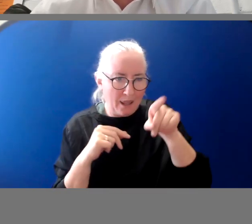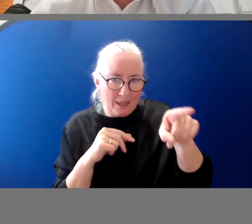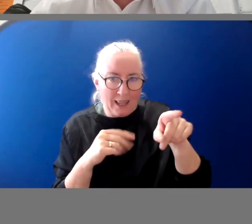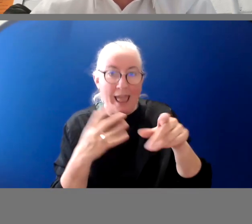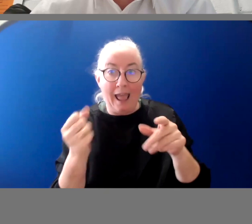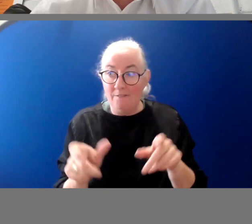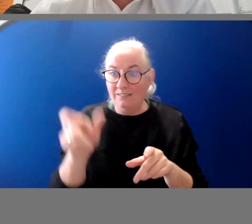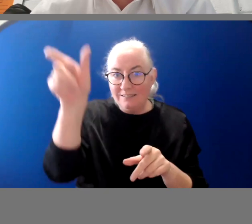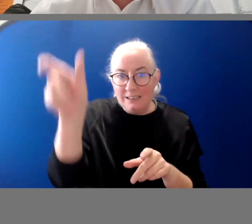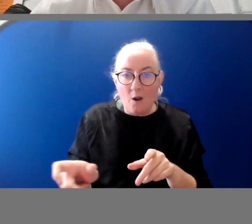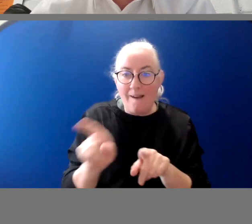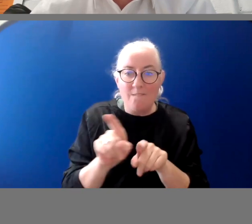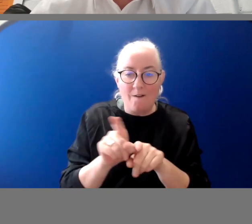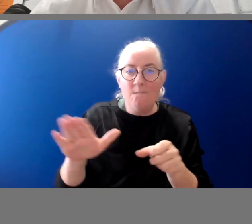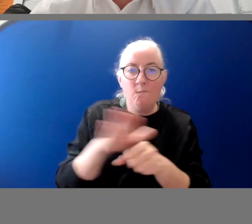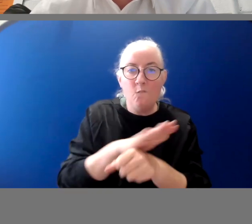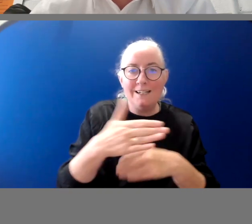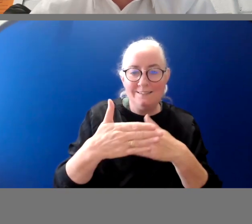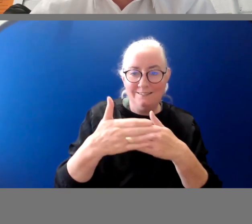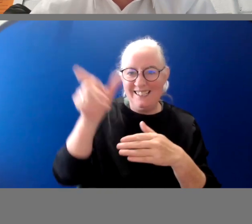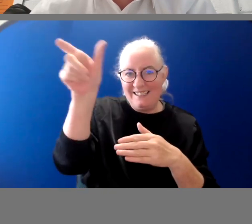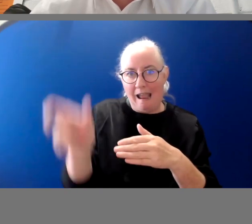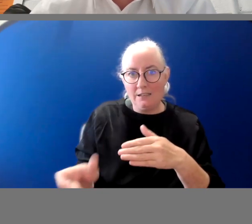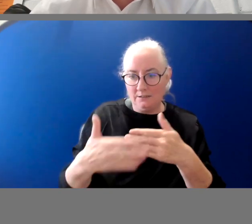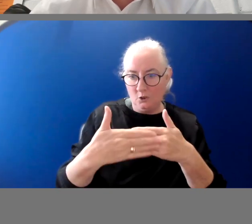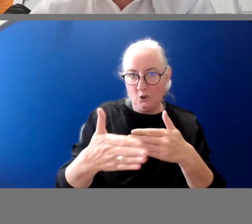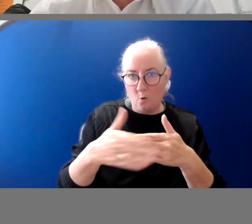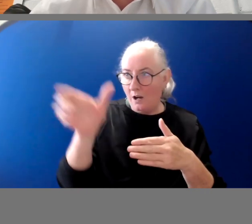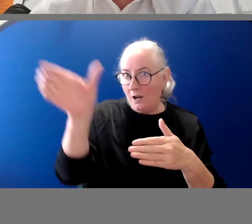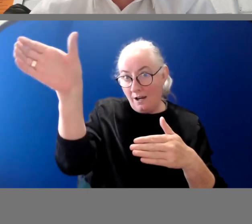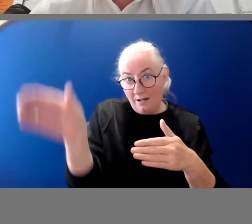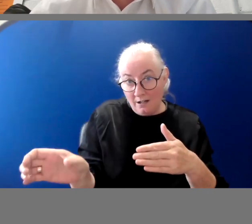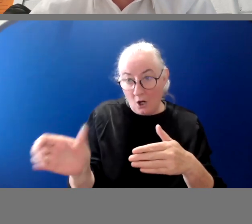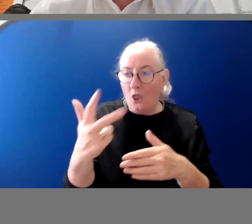on a pull side of a door and they also require that you have a Leading Edge of 300 mm on the